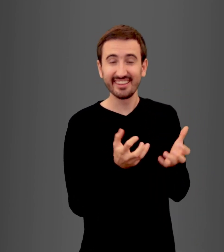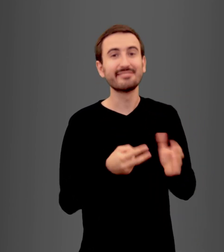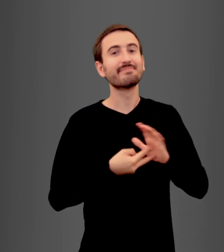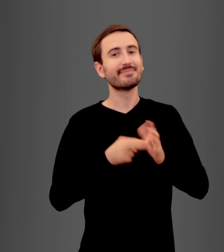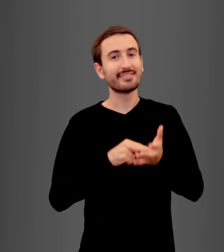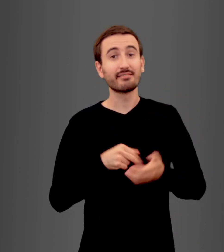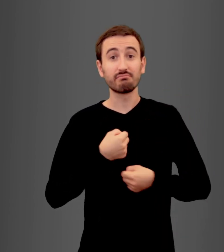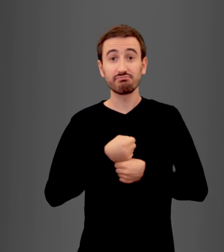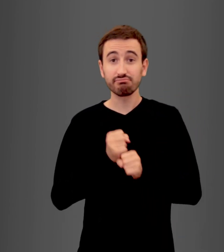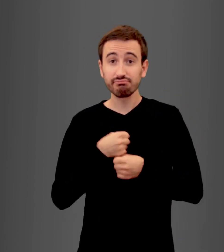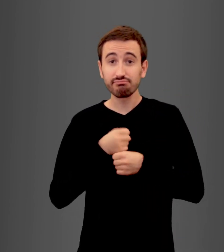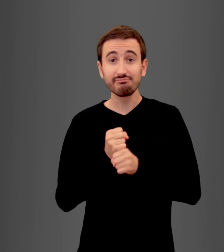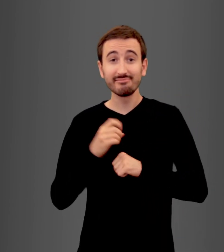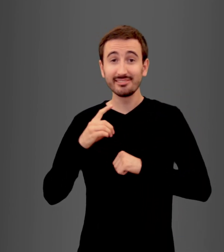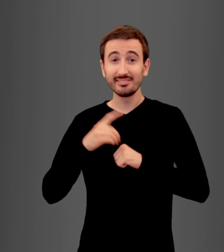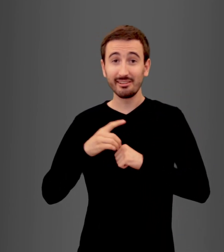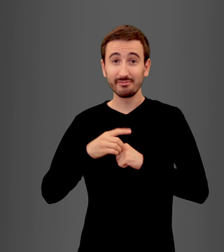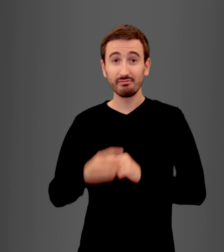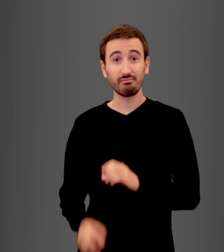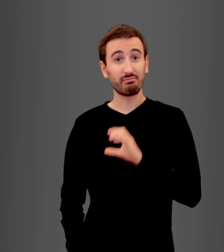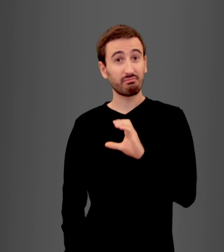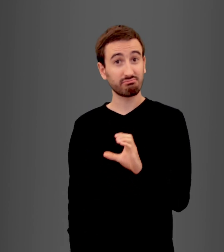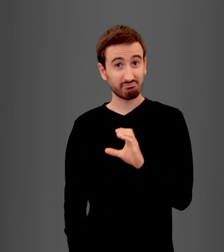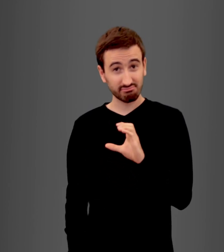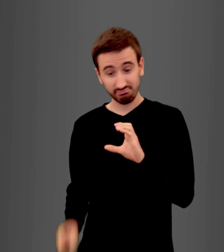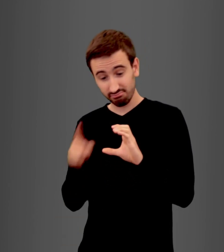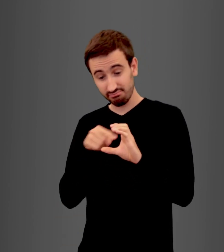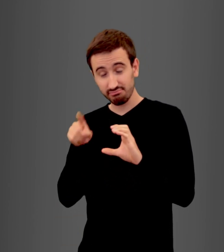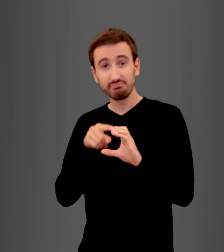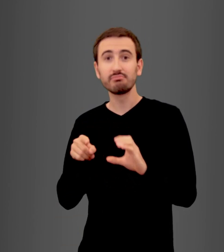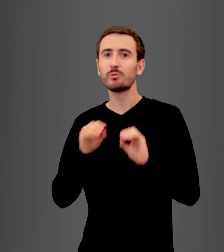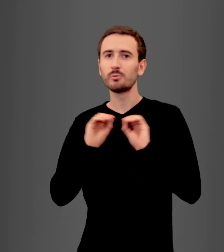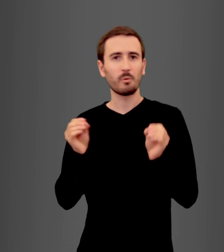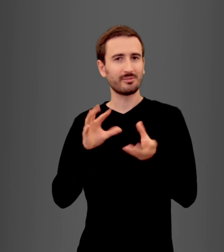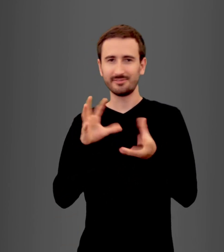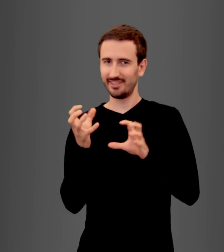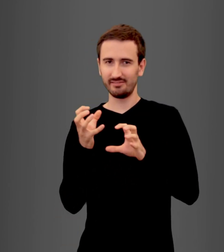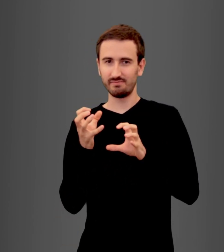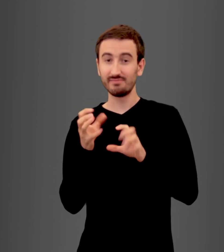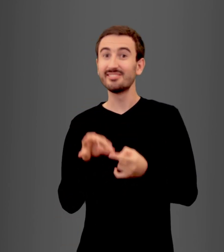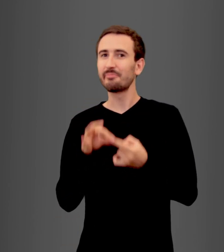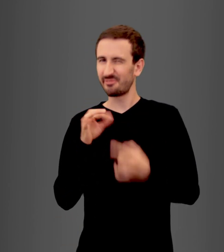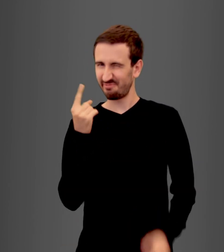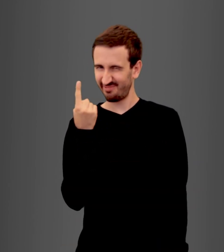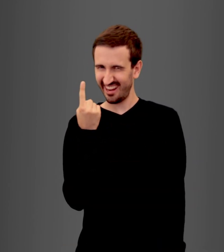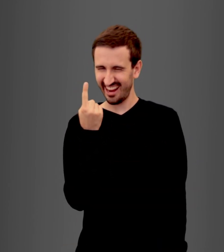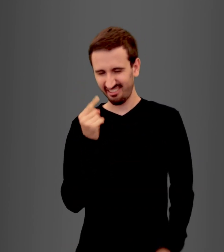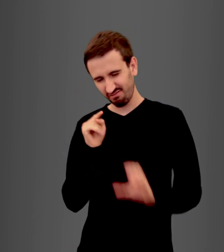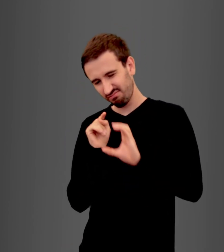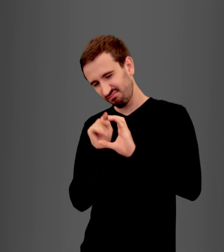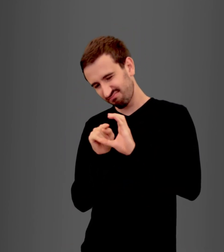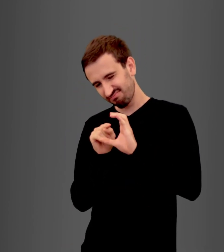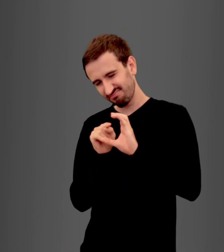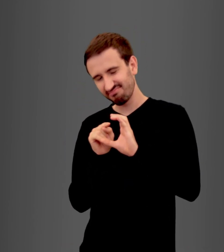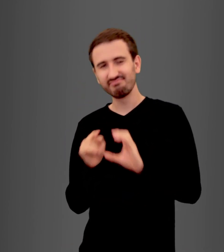and requires manufacturing pure diamonds with only one defect.